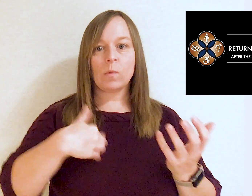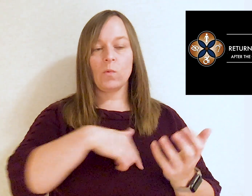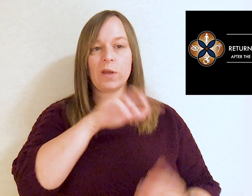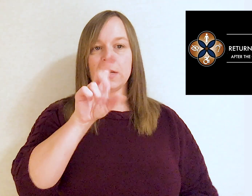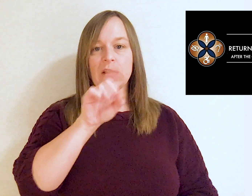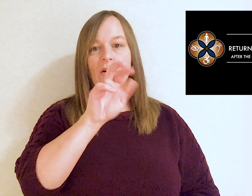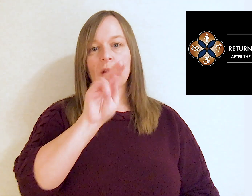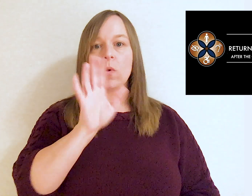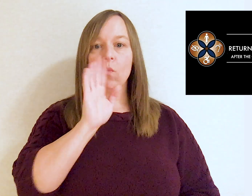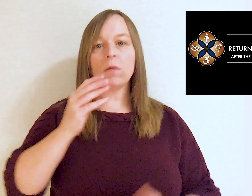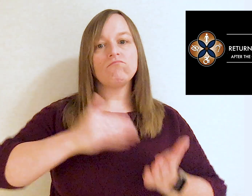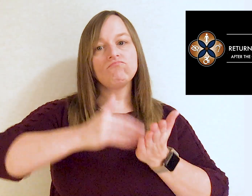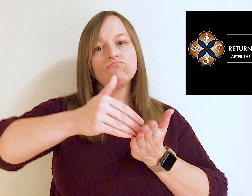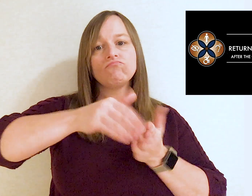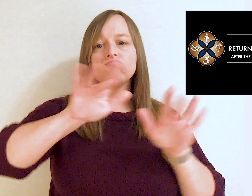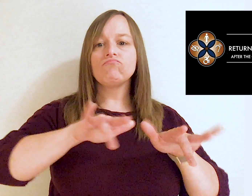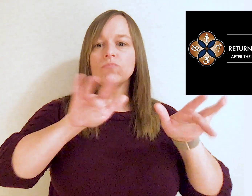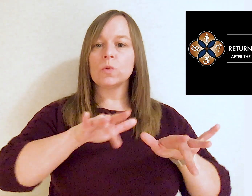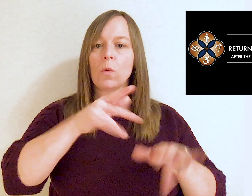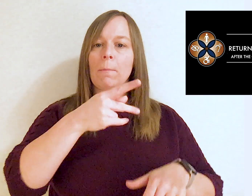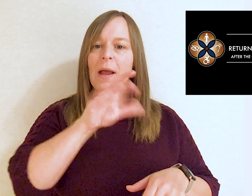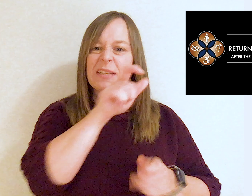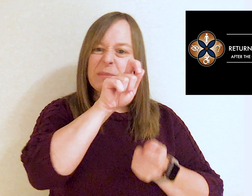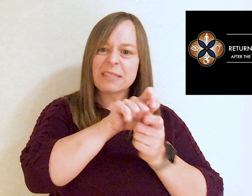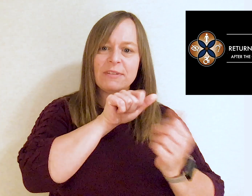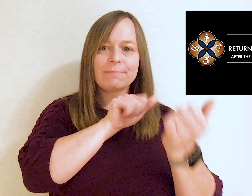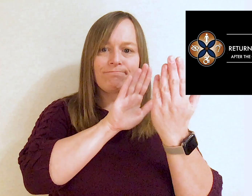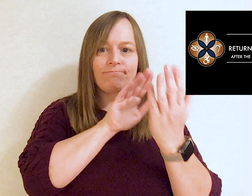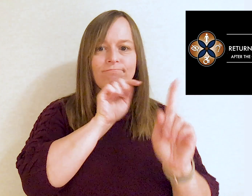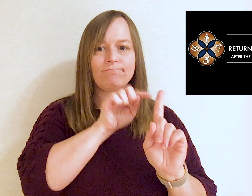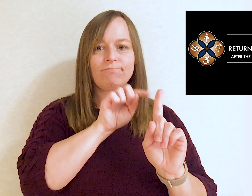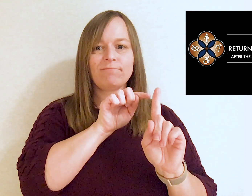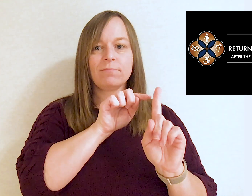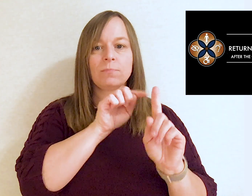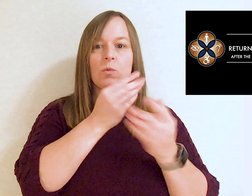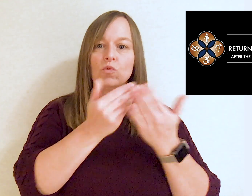New York will be recording podcasts specifically targeted at bringing you up